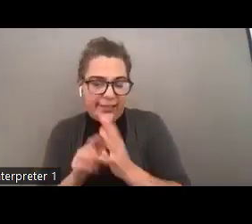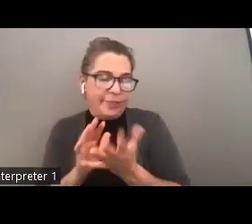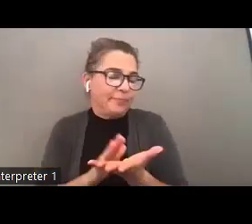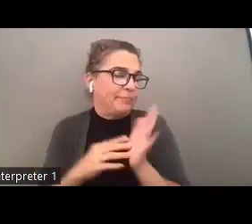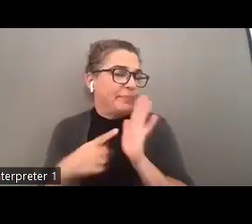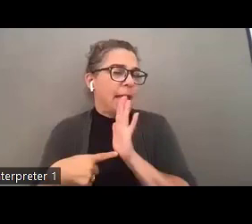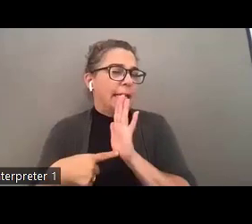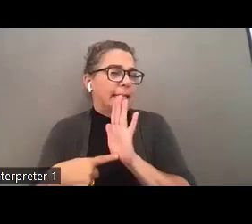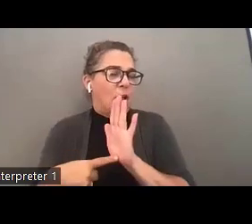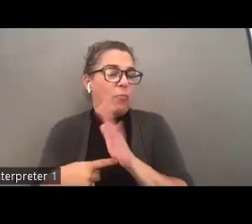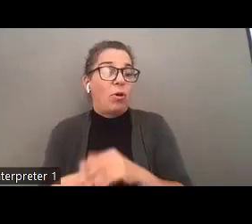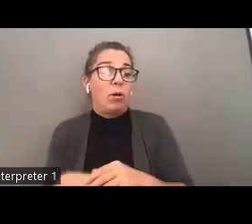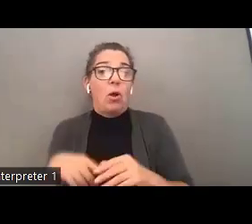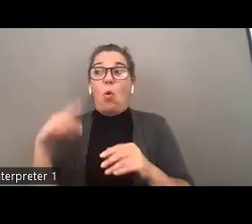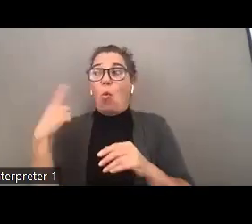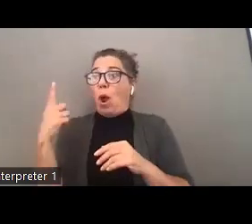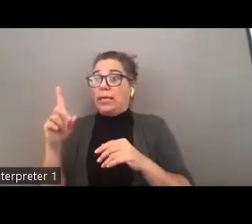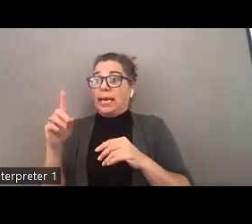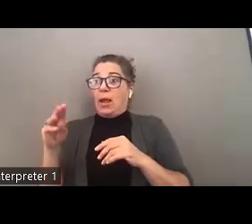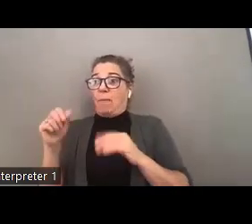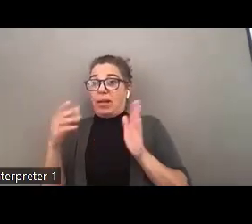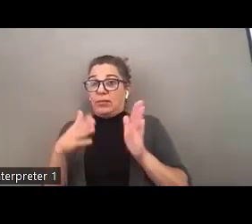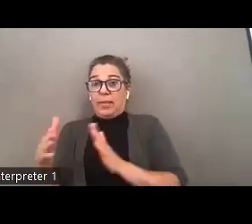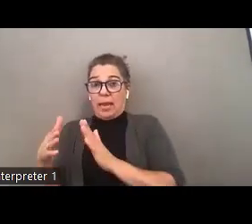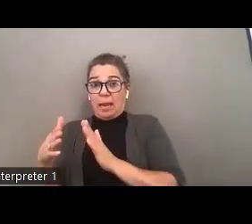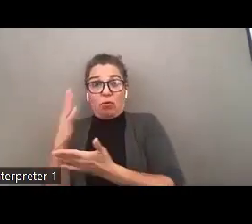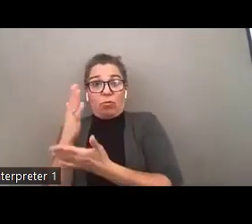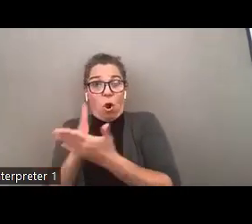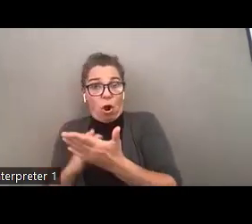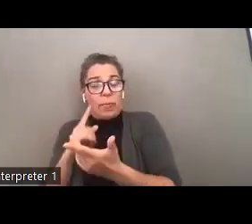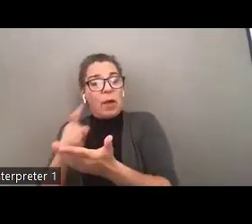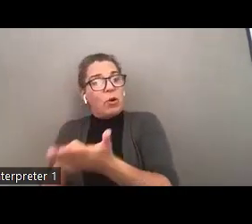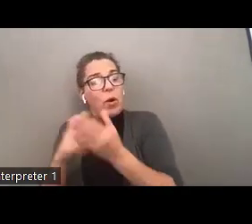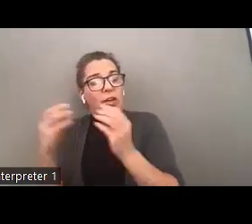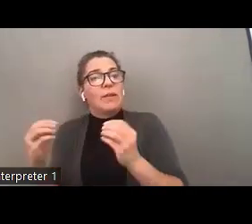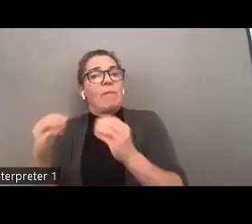One DMS plan element that requires additional considerations for research subject